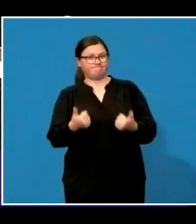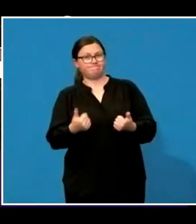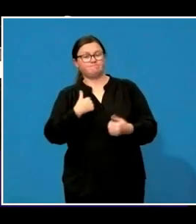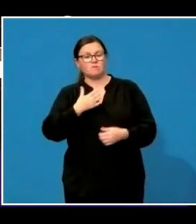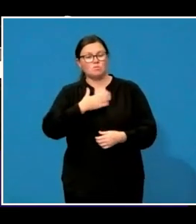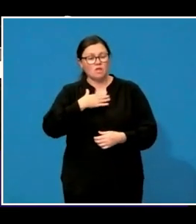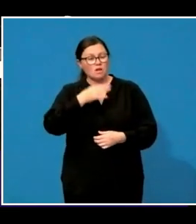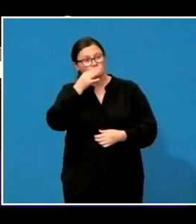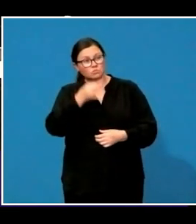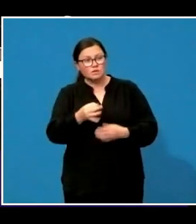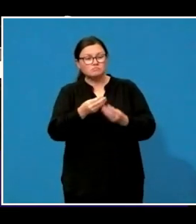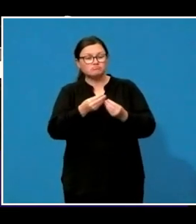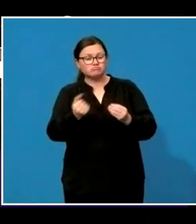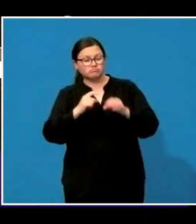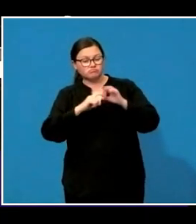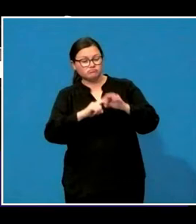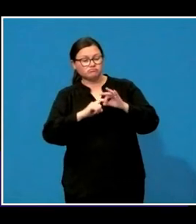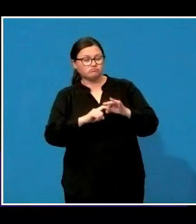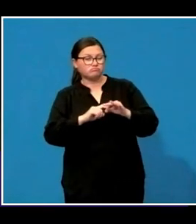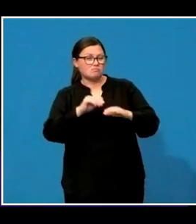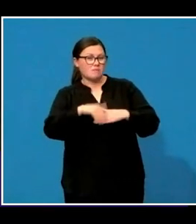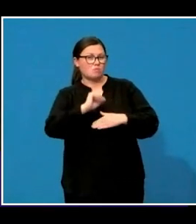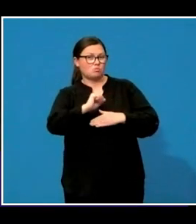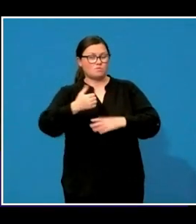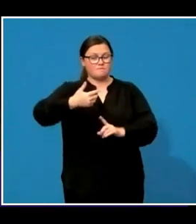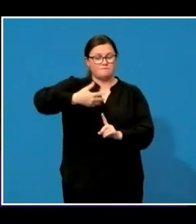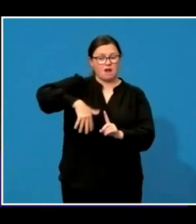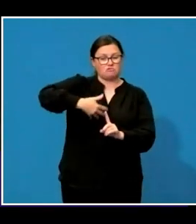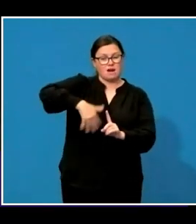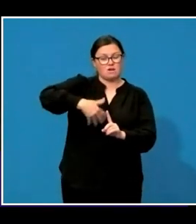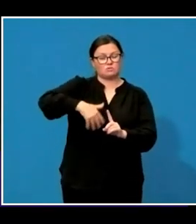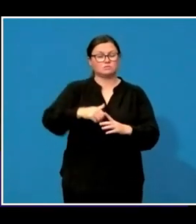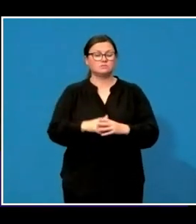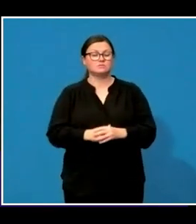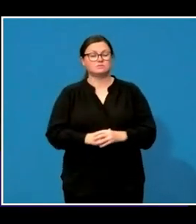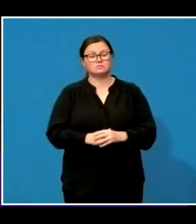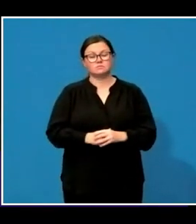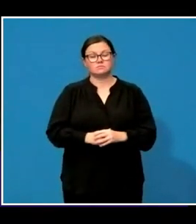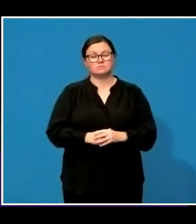history, and I am doing so in order to set the context for comments you will make later